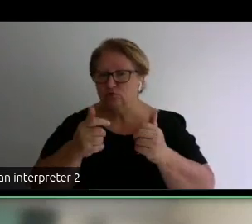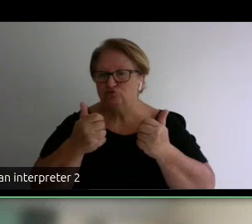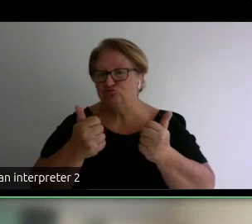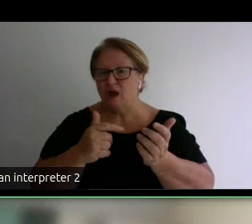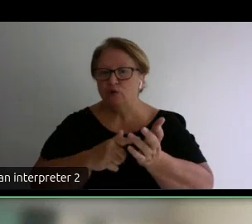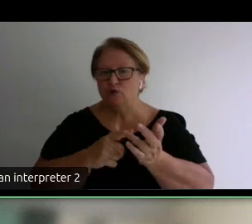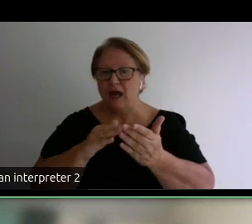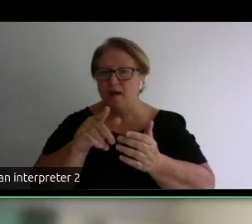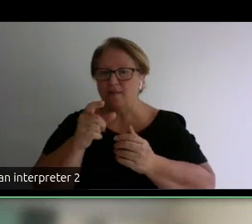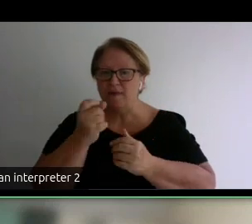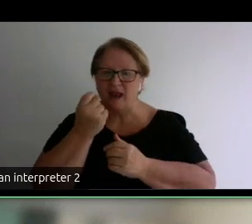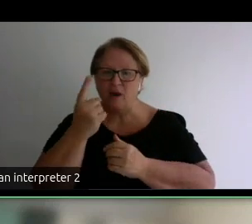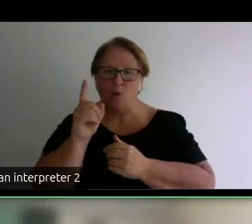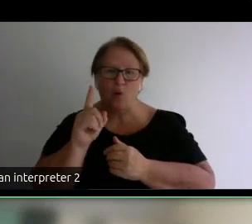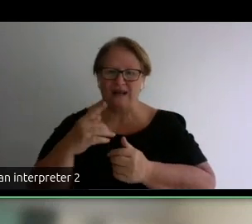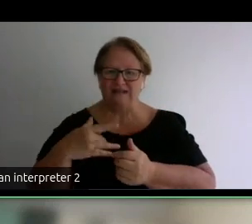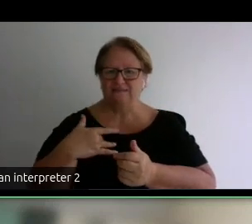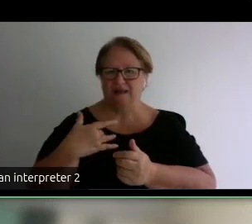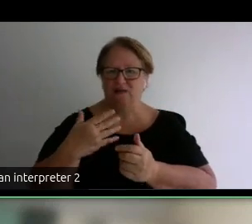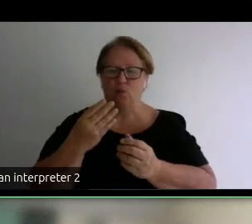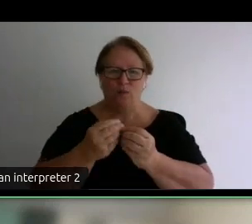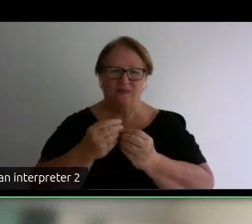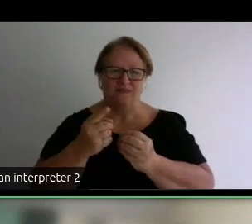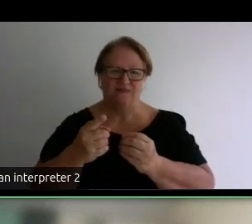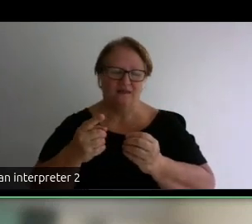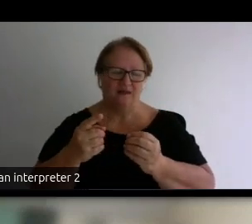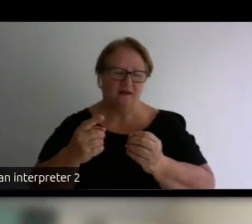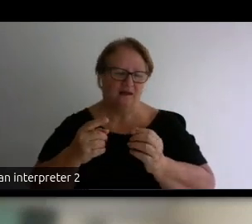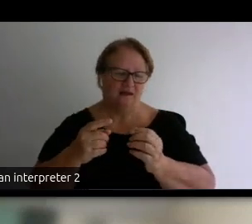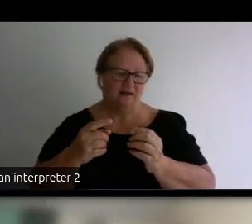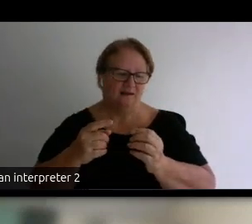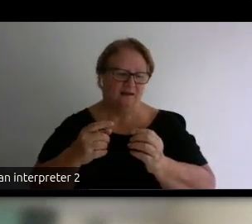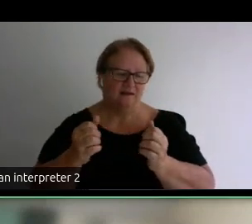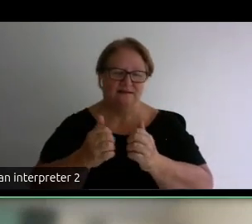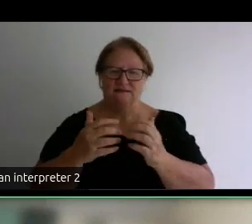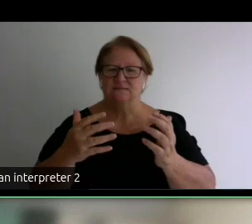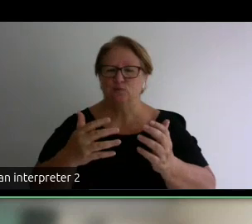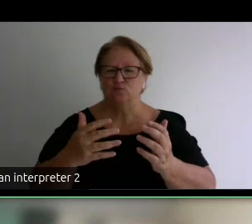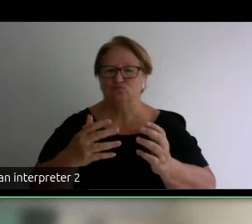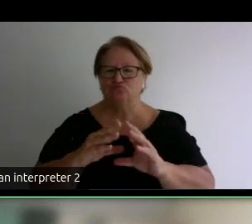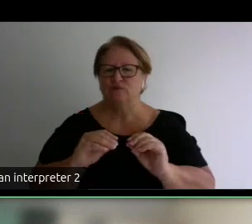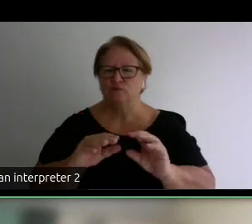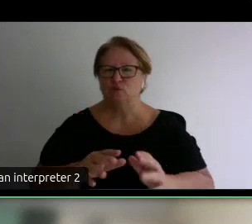what to expect in our dispute resolution services programs. So that's all from me in relation to